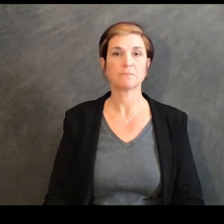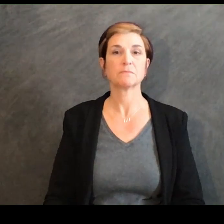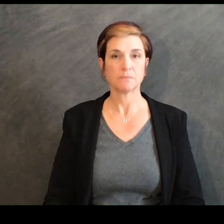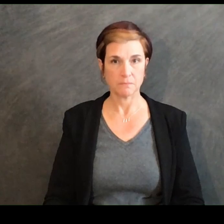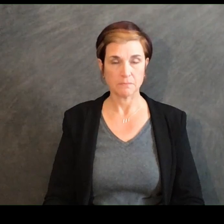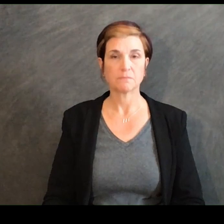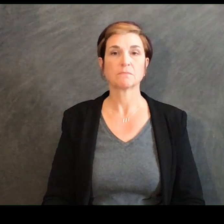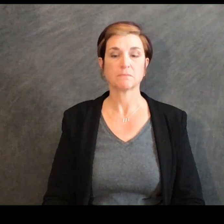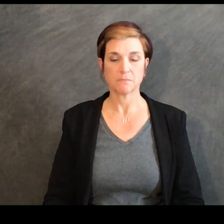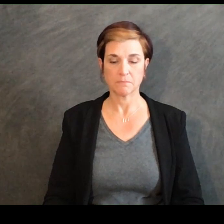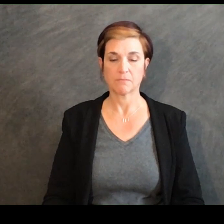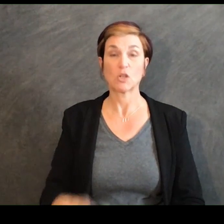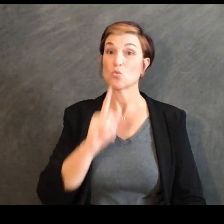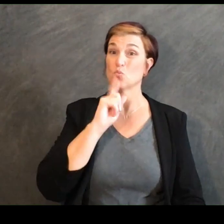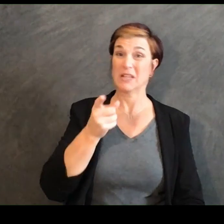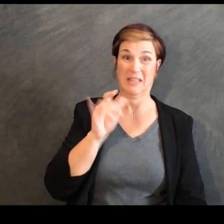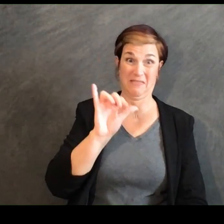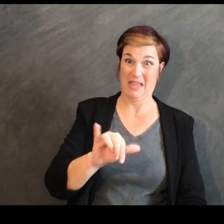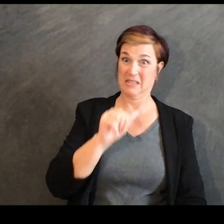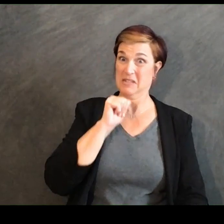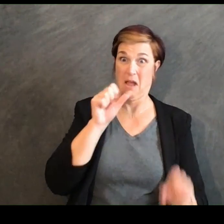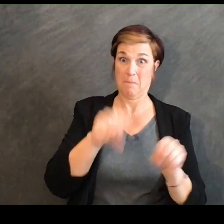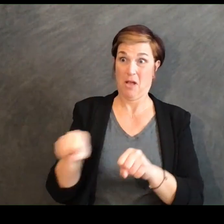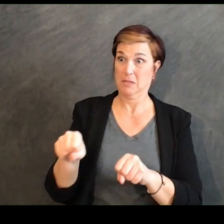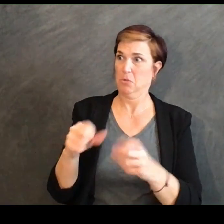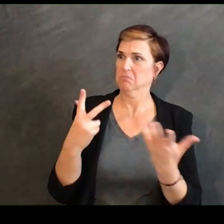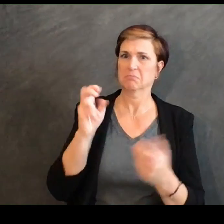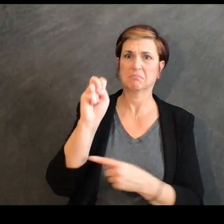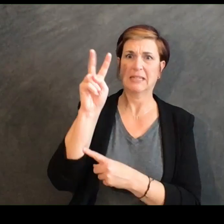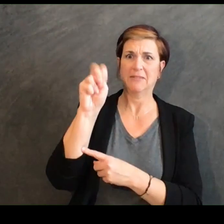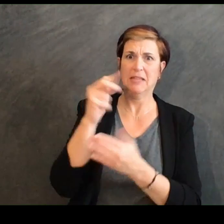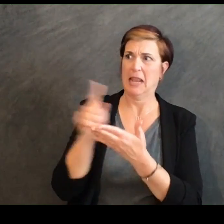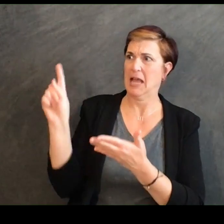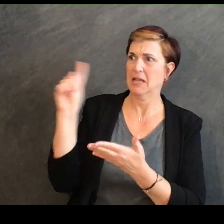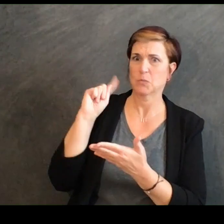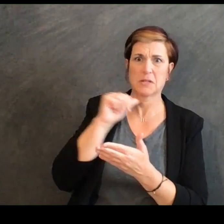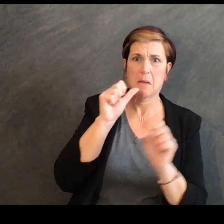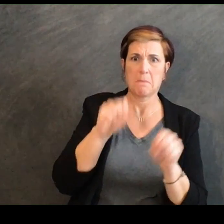even been possible a week ago the price of oil went down quite a bit